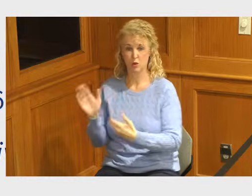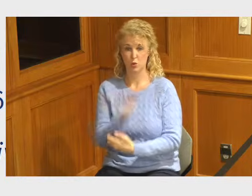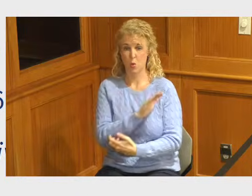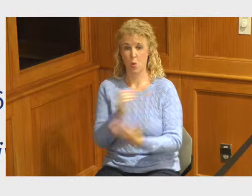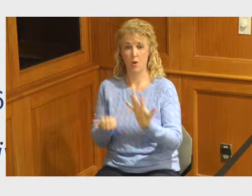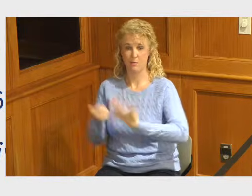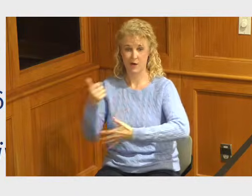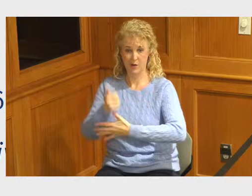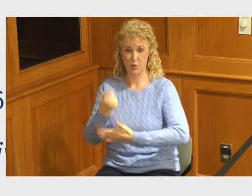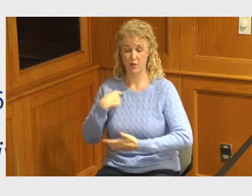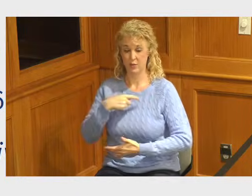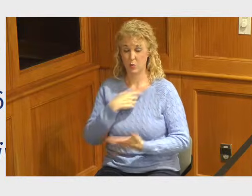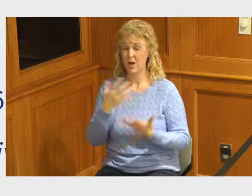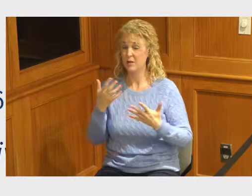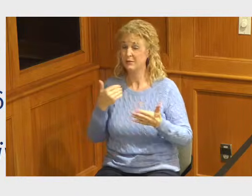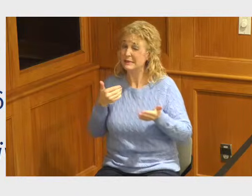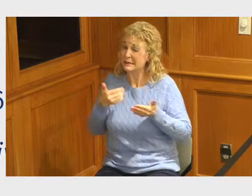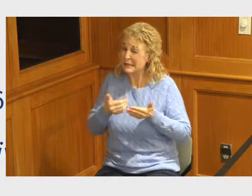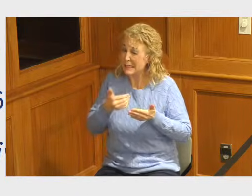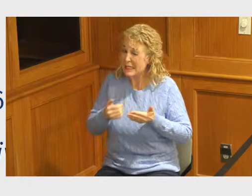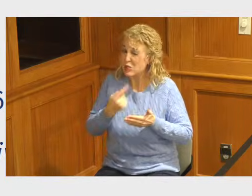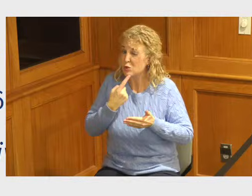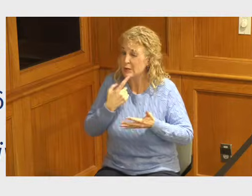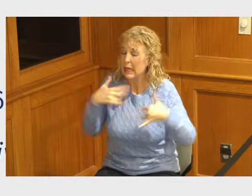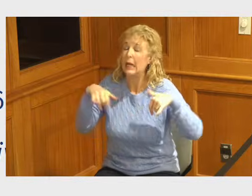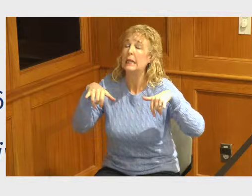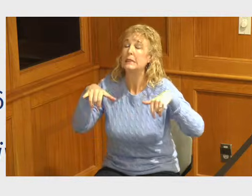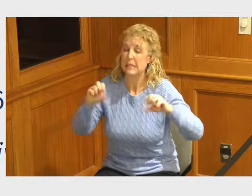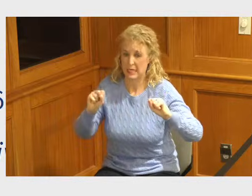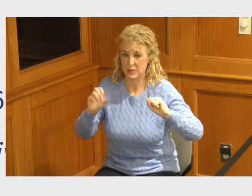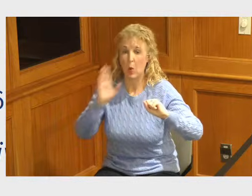where we can say this is going to happen like this will definitely happen in the timeline we